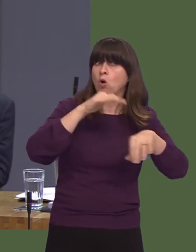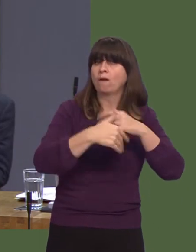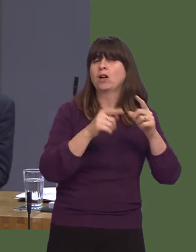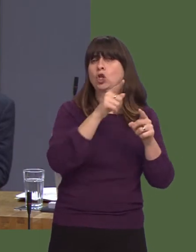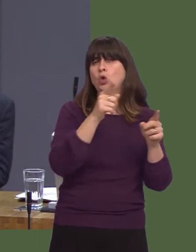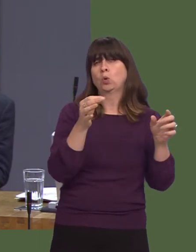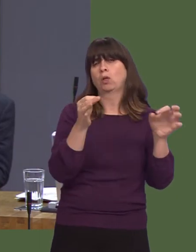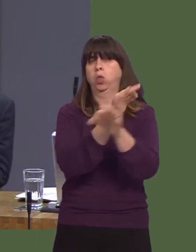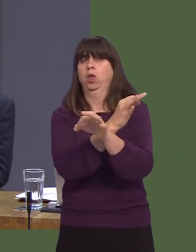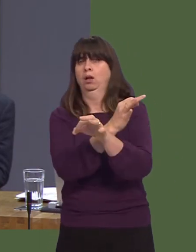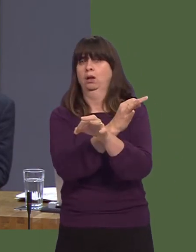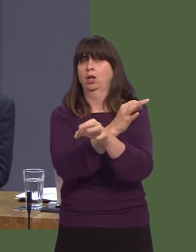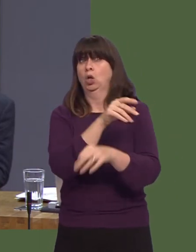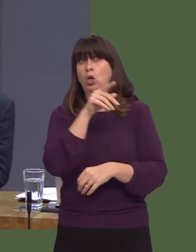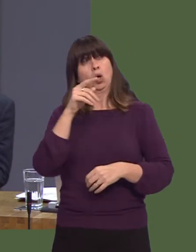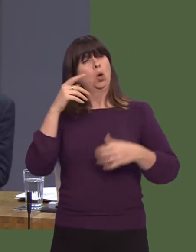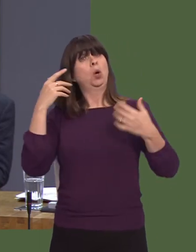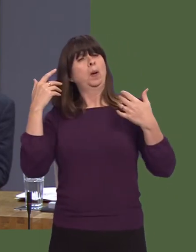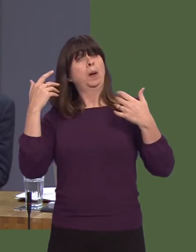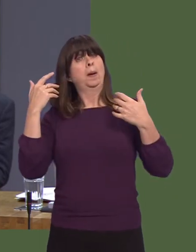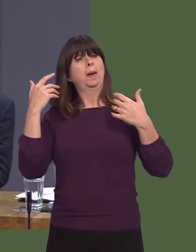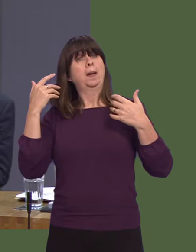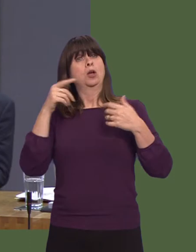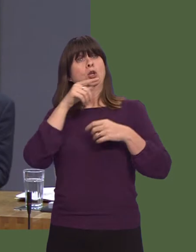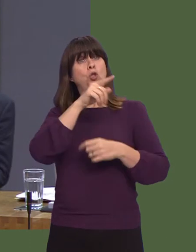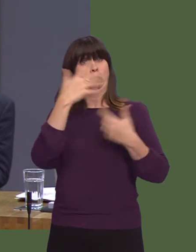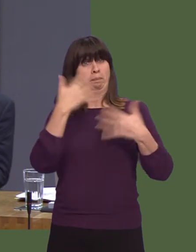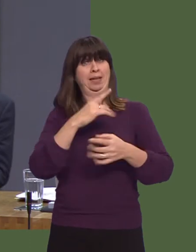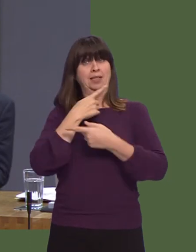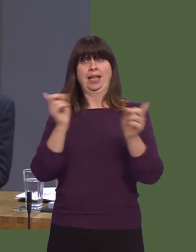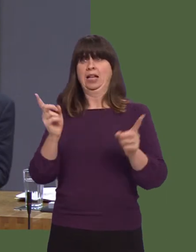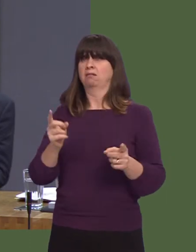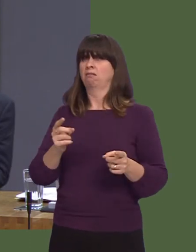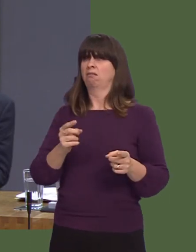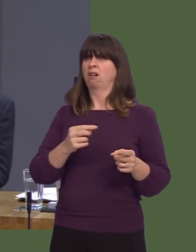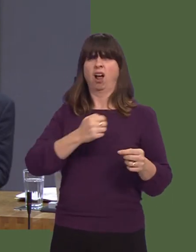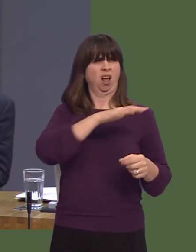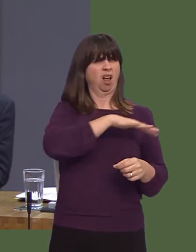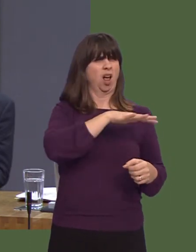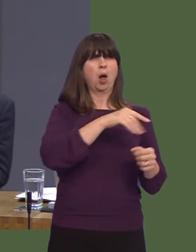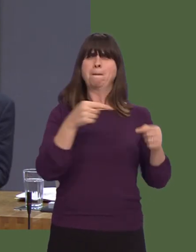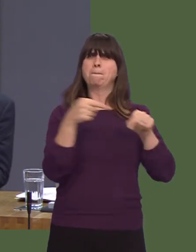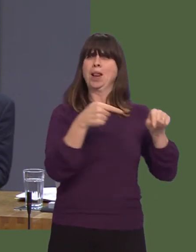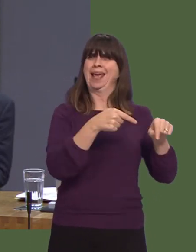denied that you received allegations of bullying specifically, but you also said that any issues